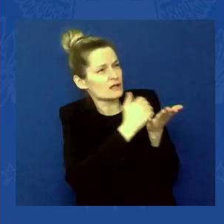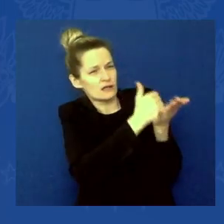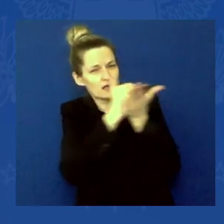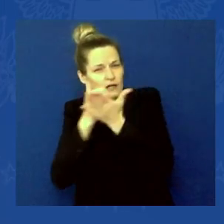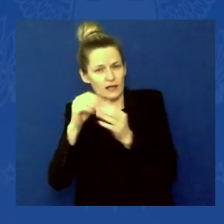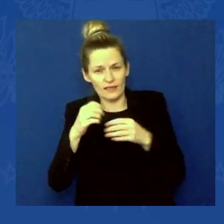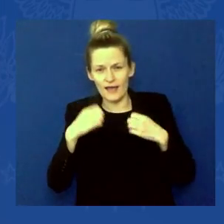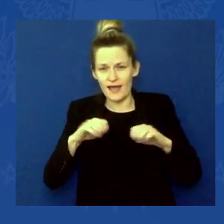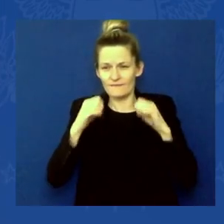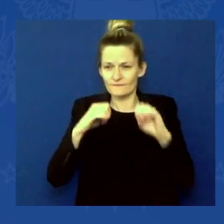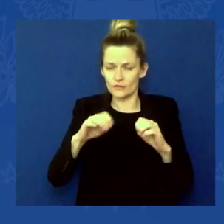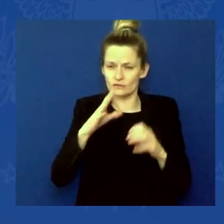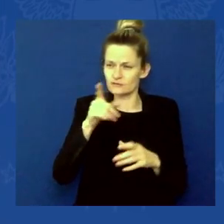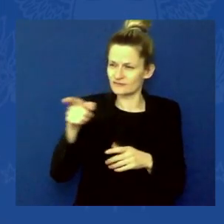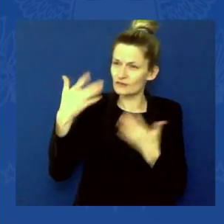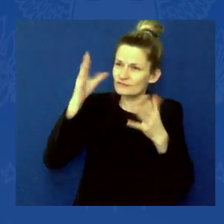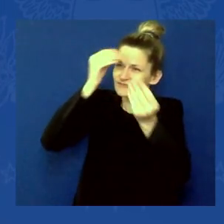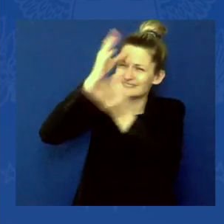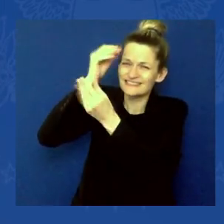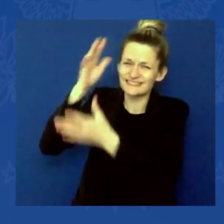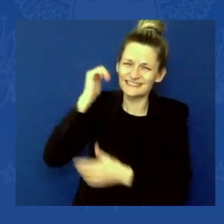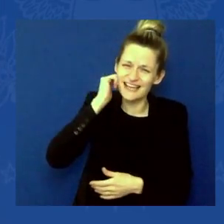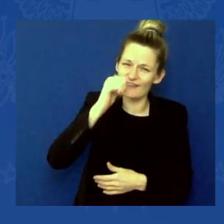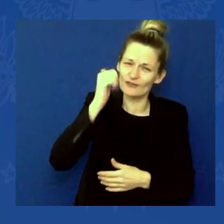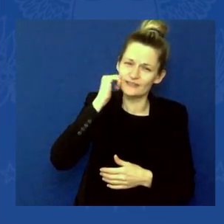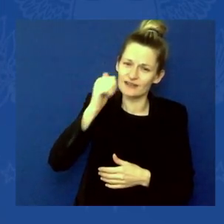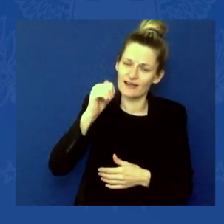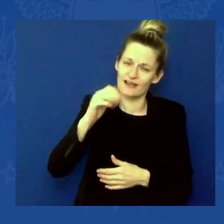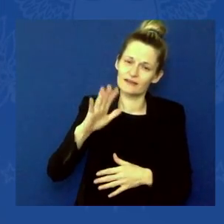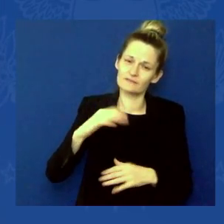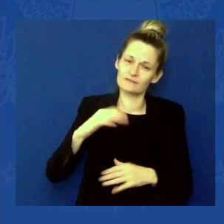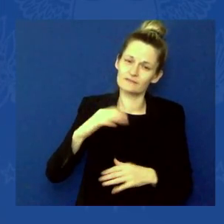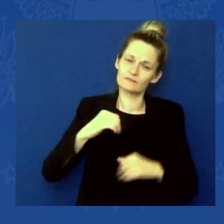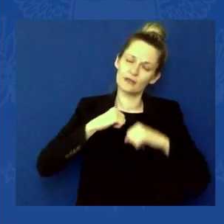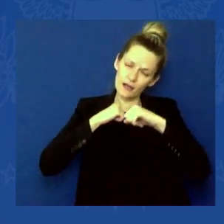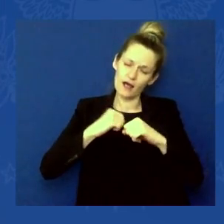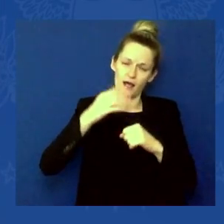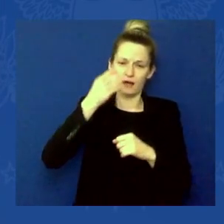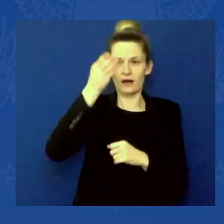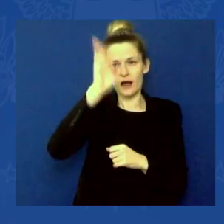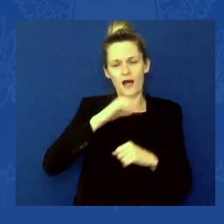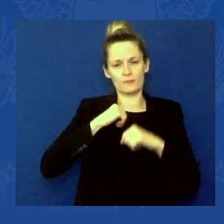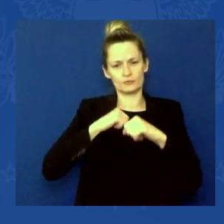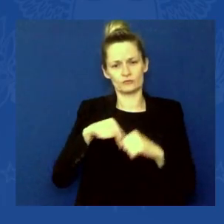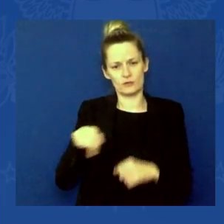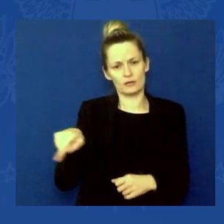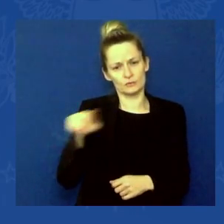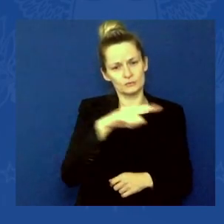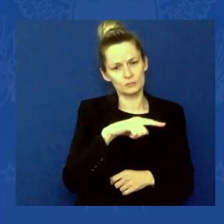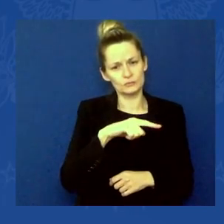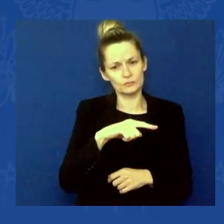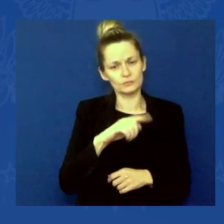May God protect our troops and our diplomats and -- who are serving in harm's way. Now I'll take a few questions.